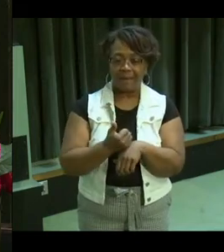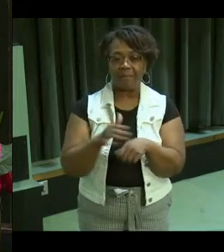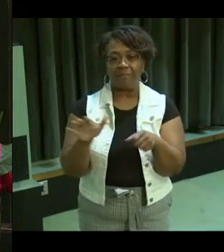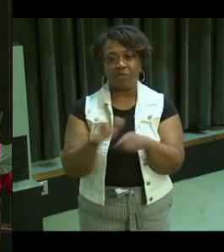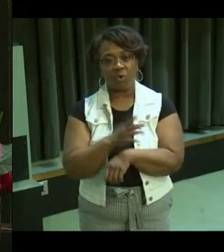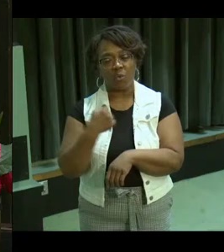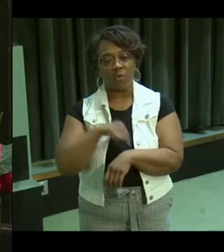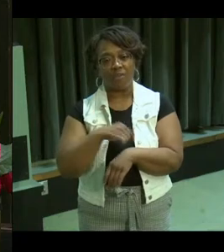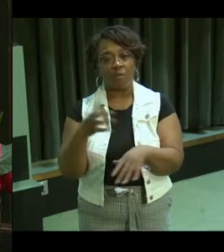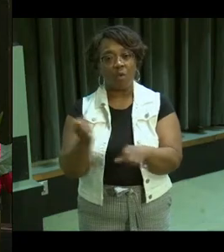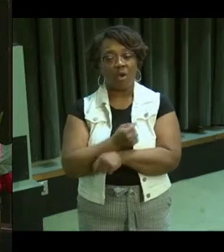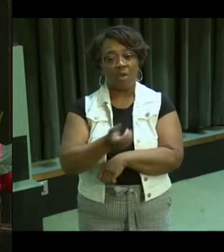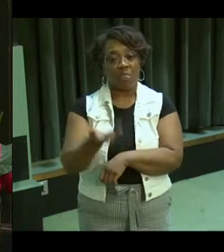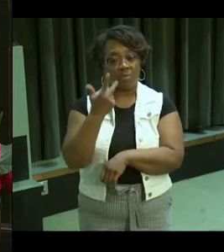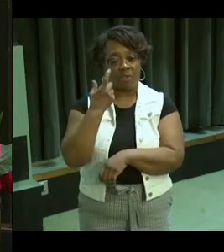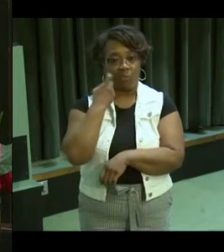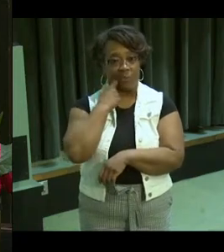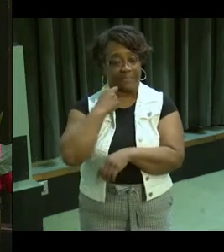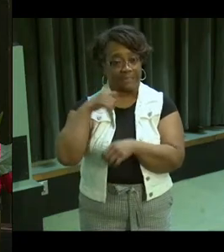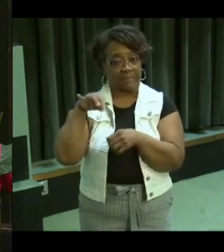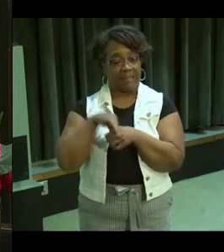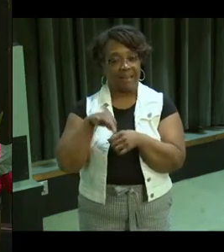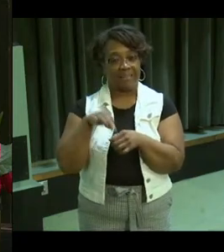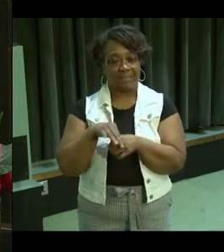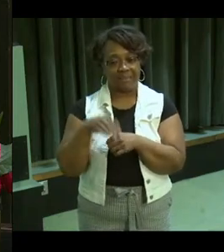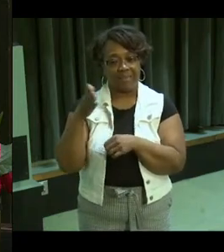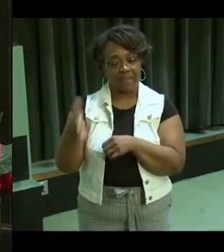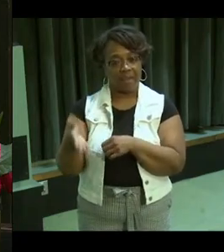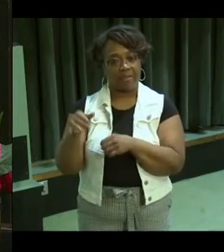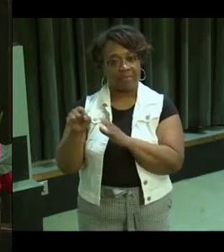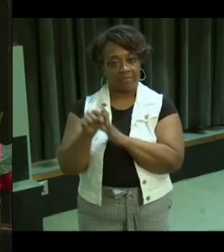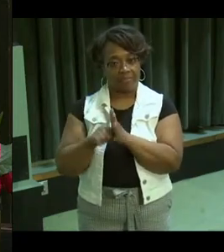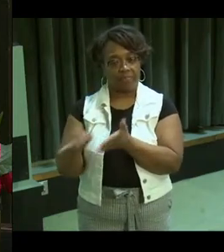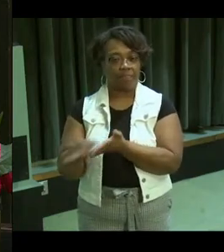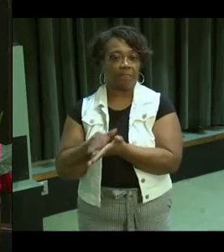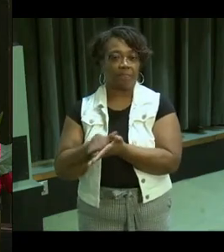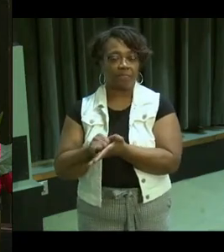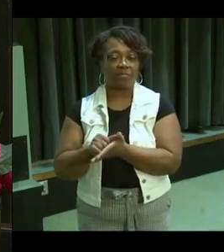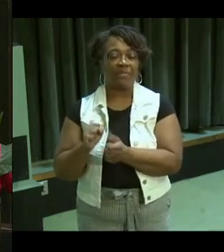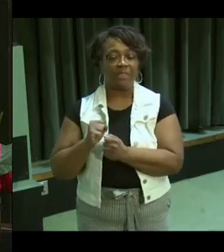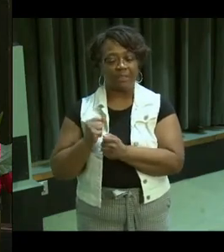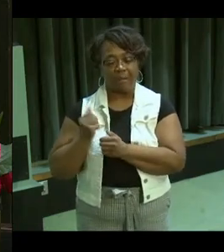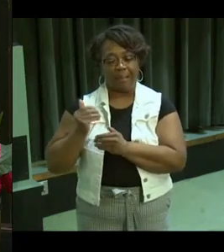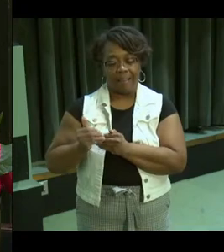we've won three recent elections